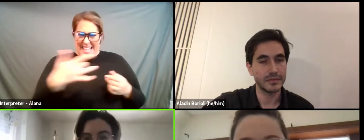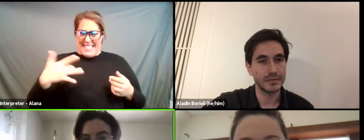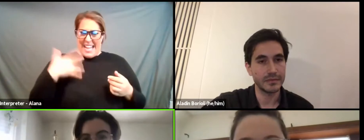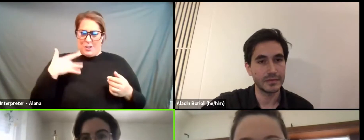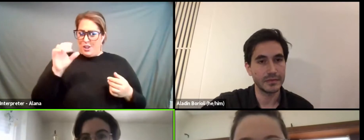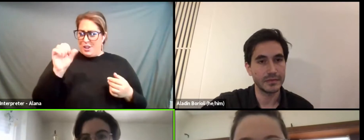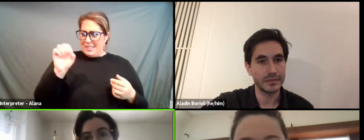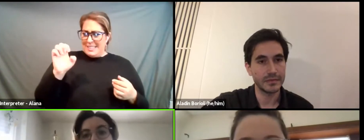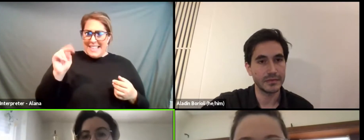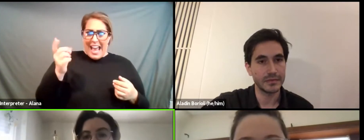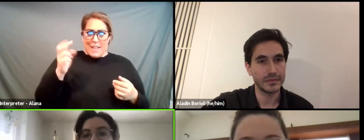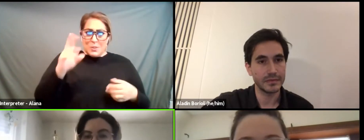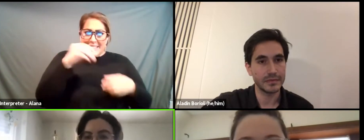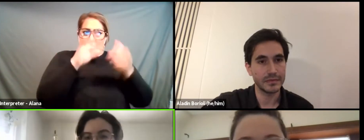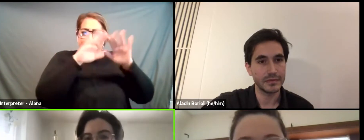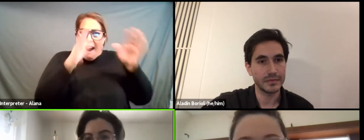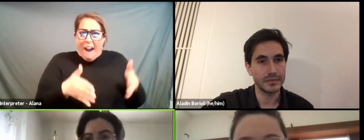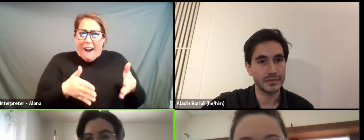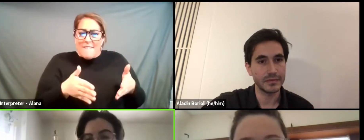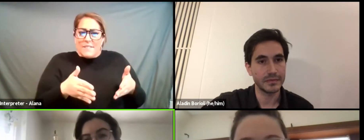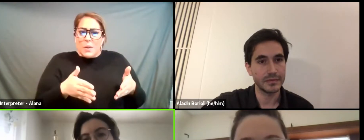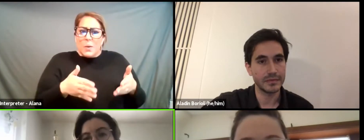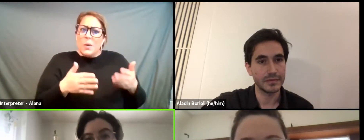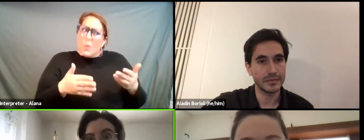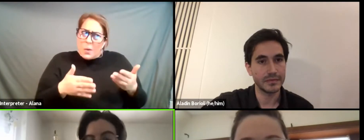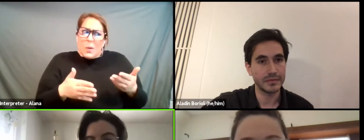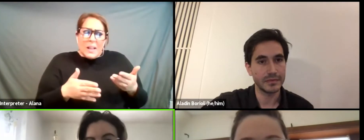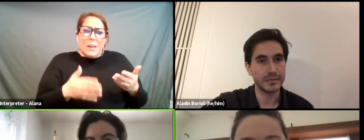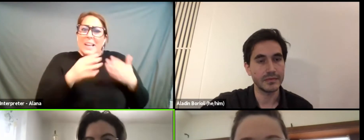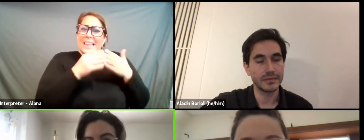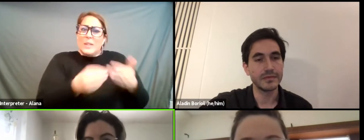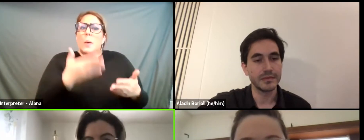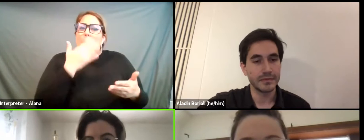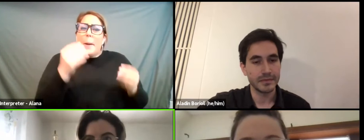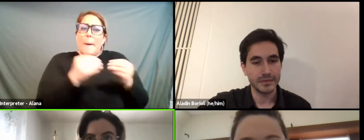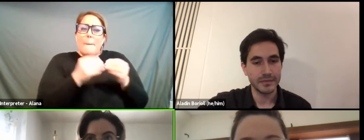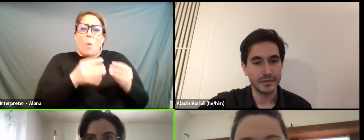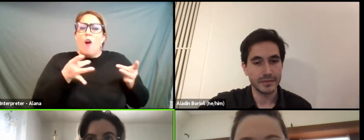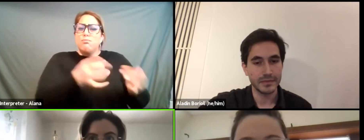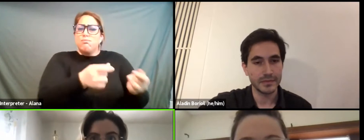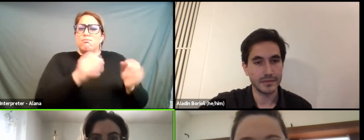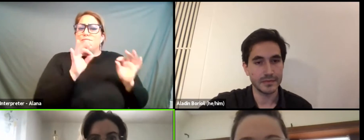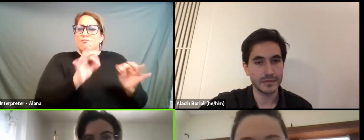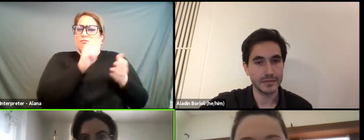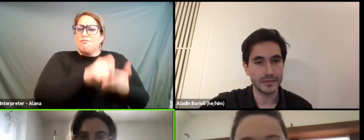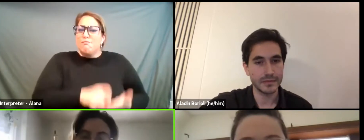to just a more efficient beekeeping practice. So I think there's this, often this misunderstanding